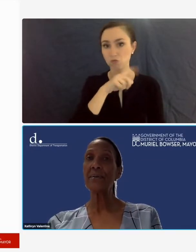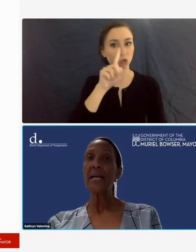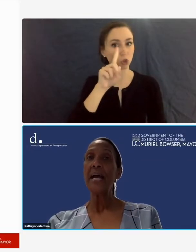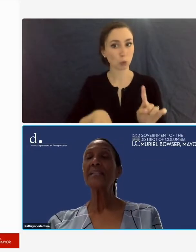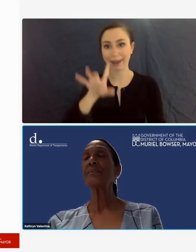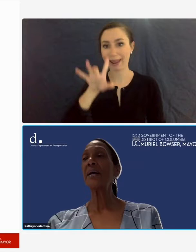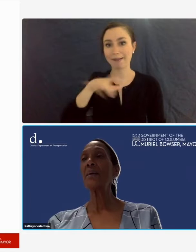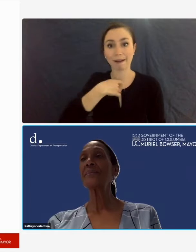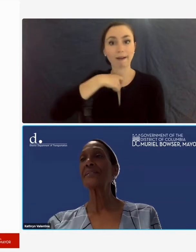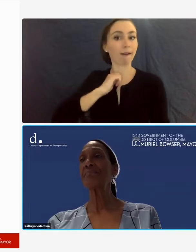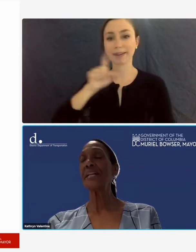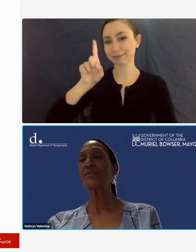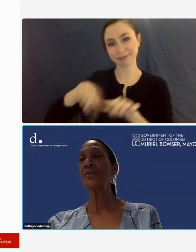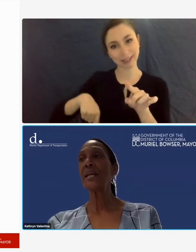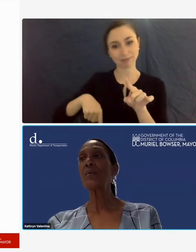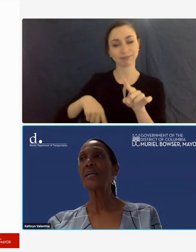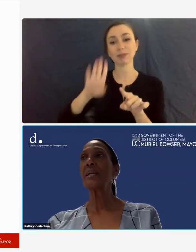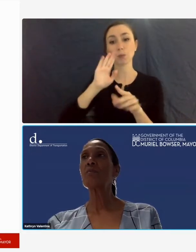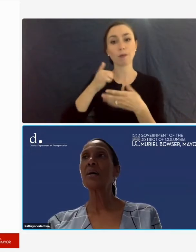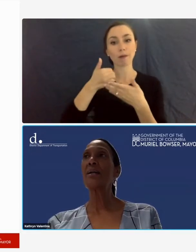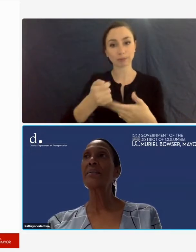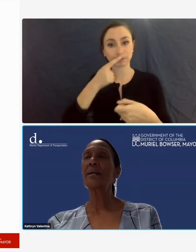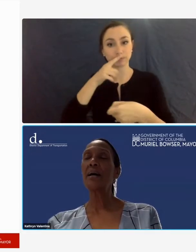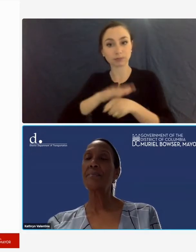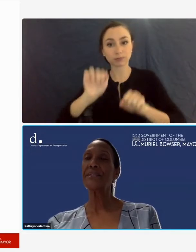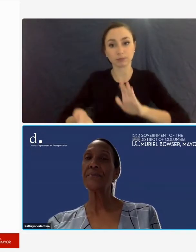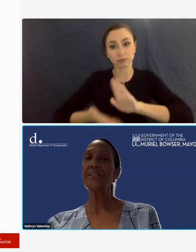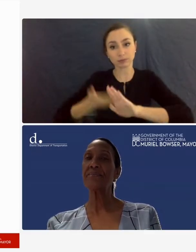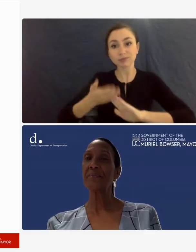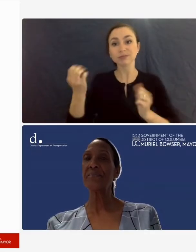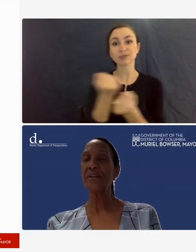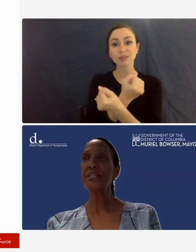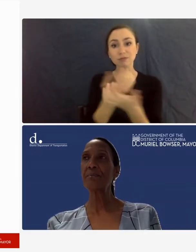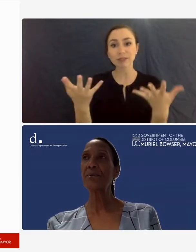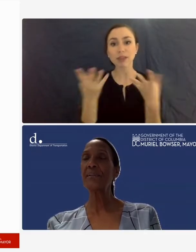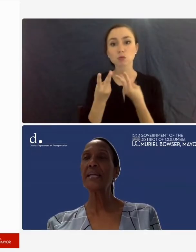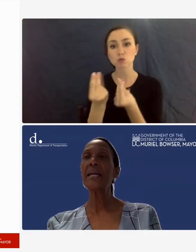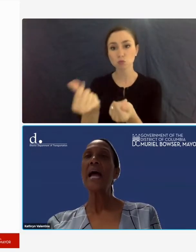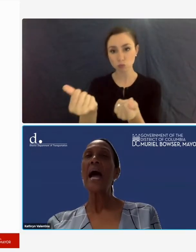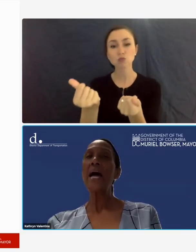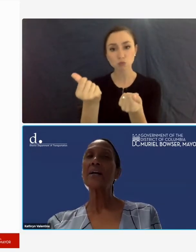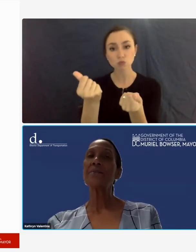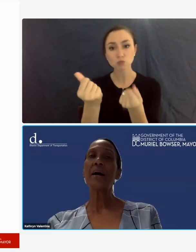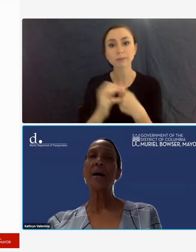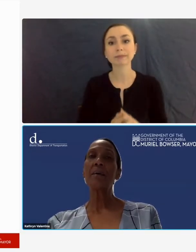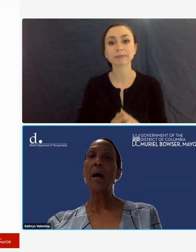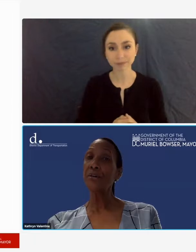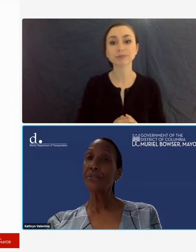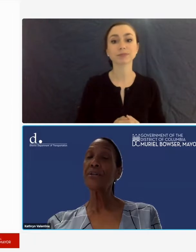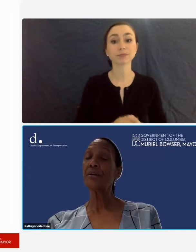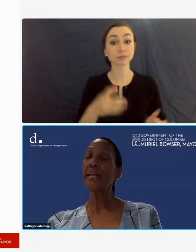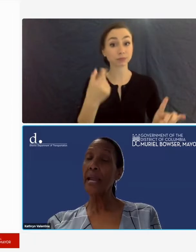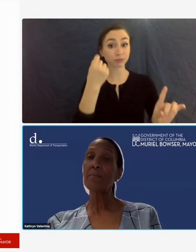this will help us make sure that we can run the um series fairly smoothly however uh also your camera